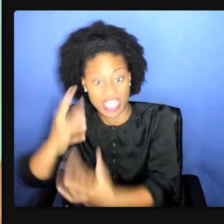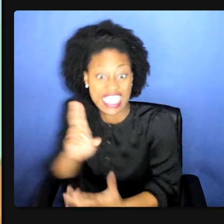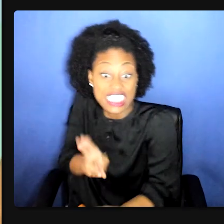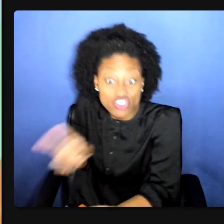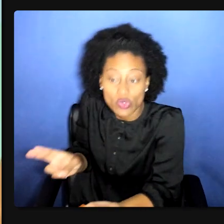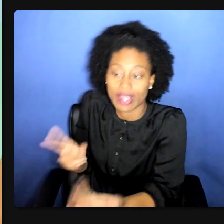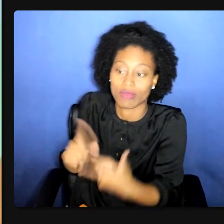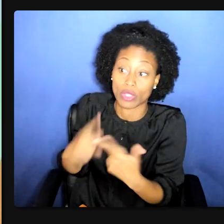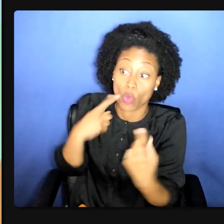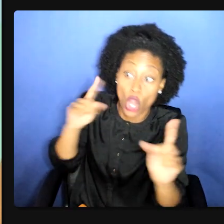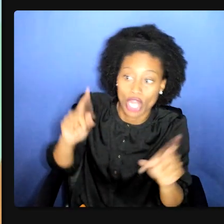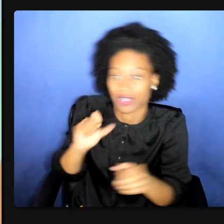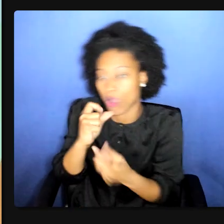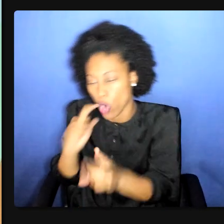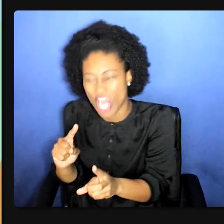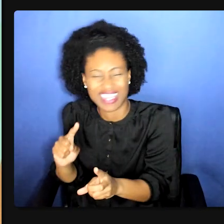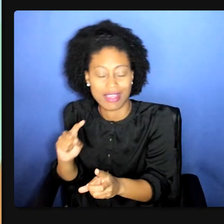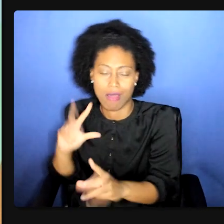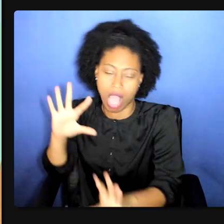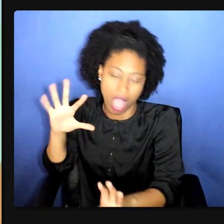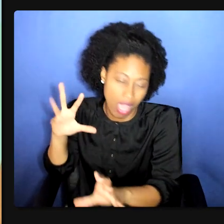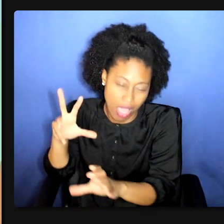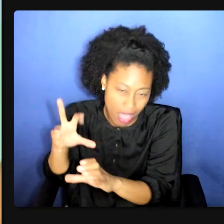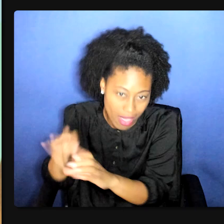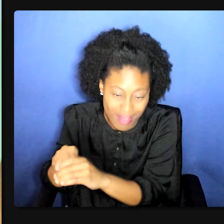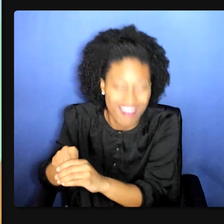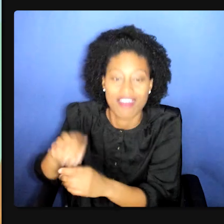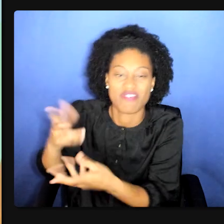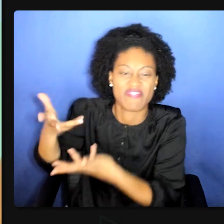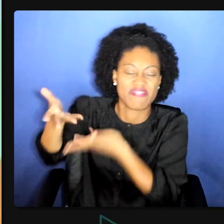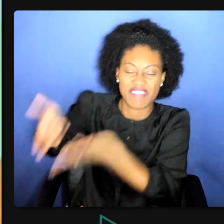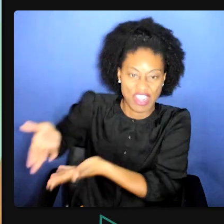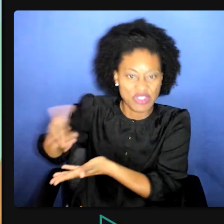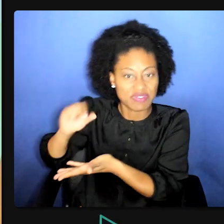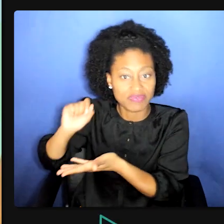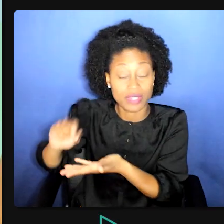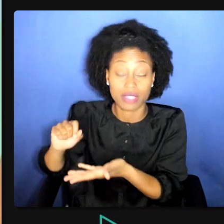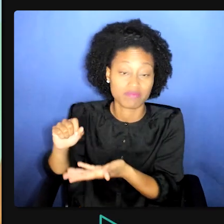worked what hasn't worked what pitfalls have people found while developing for mixed reality